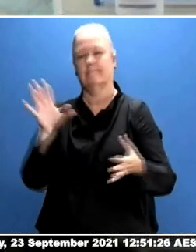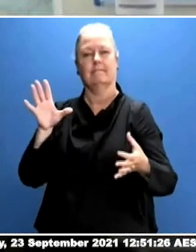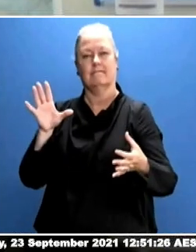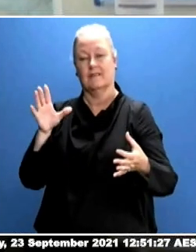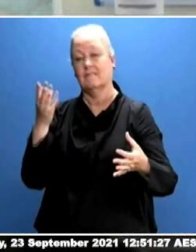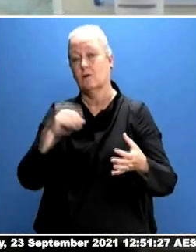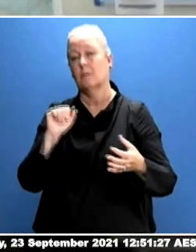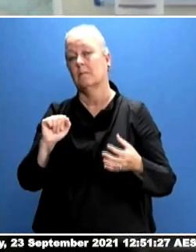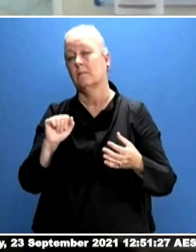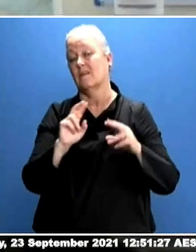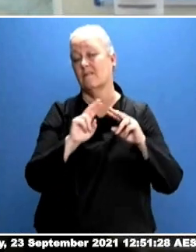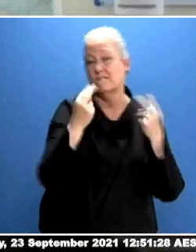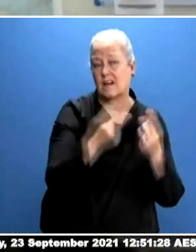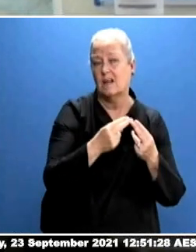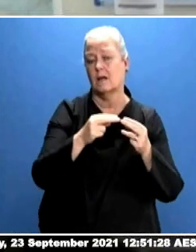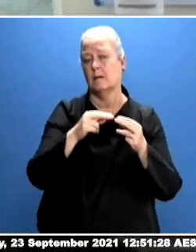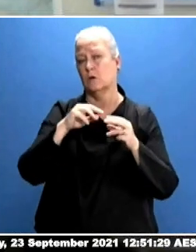to their community, to their culture.